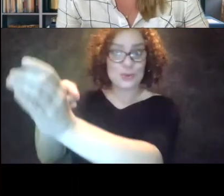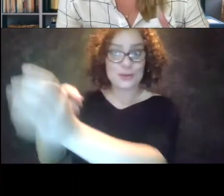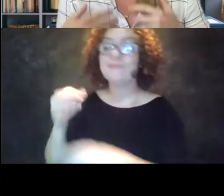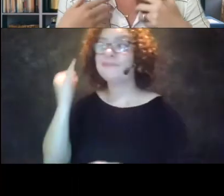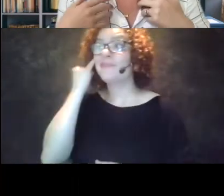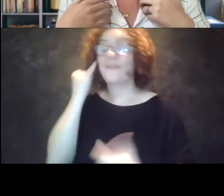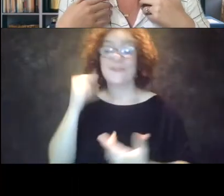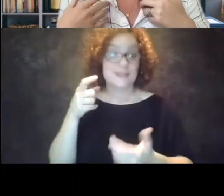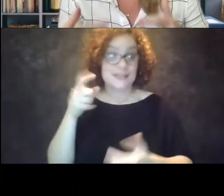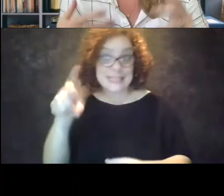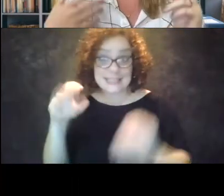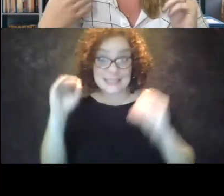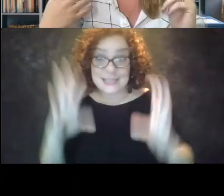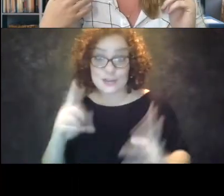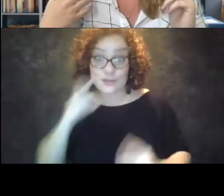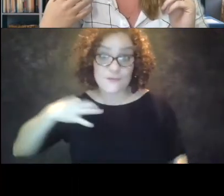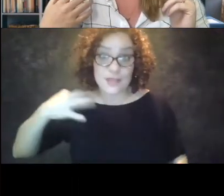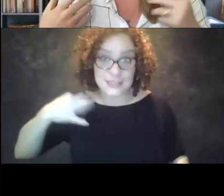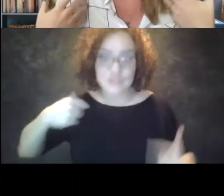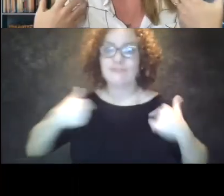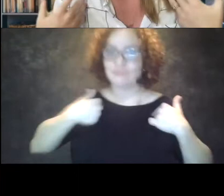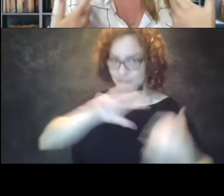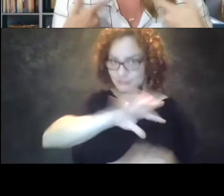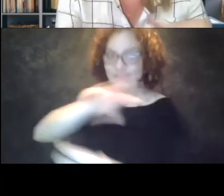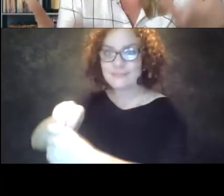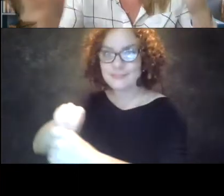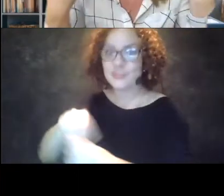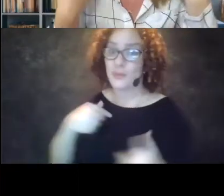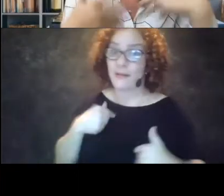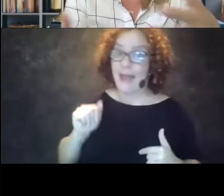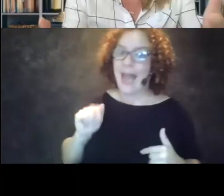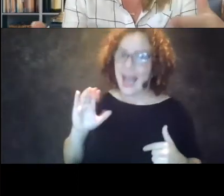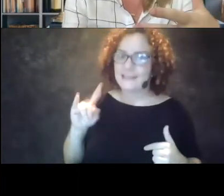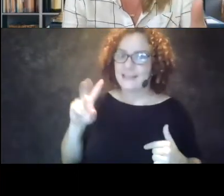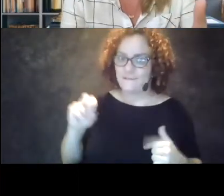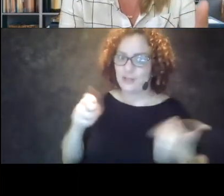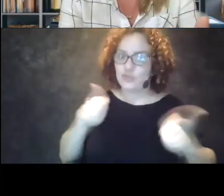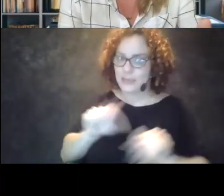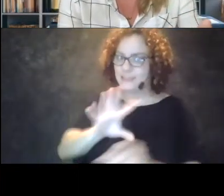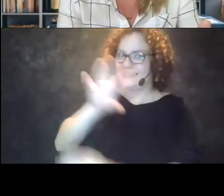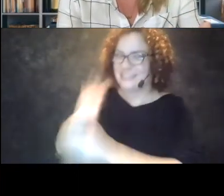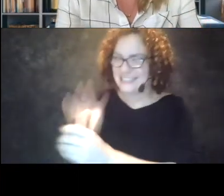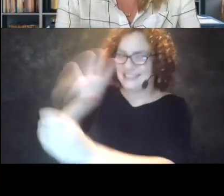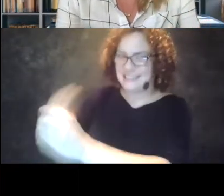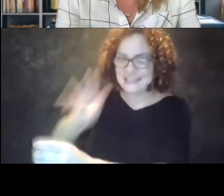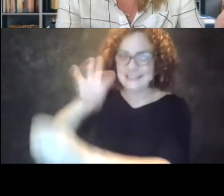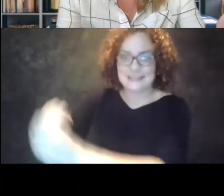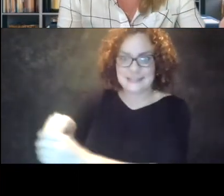I made a very active. I just tried to be a very active teacher. Because I didn't want